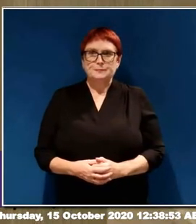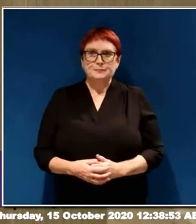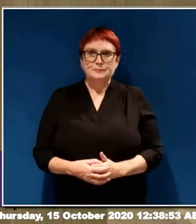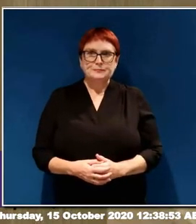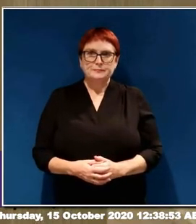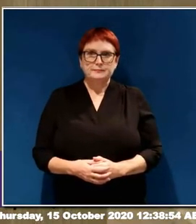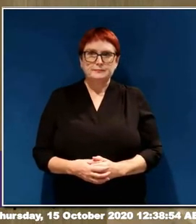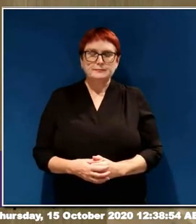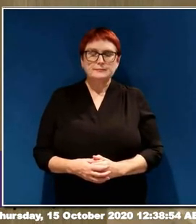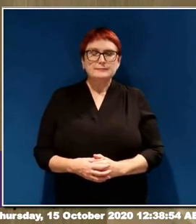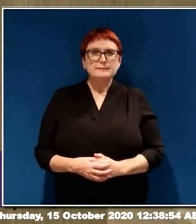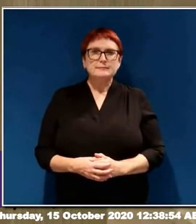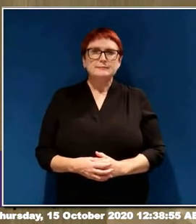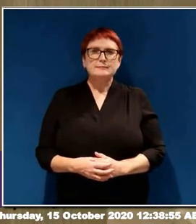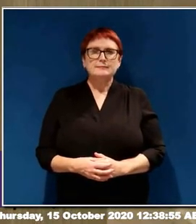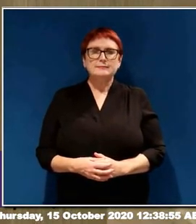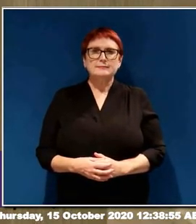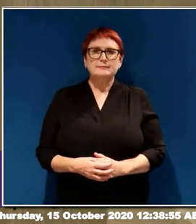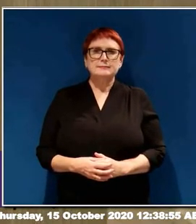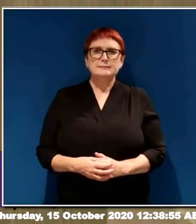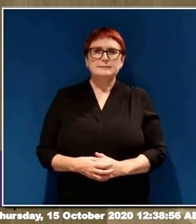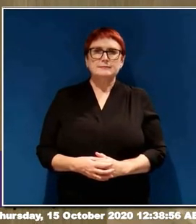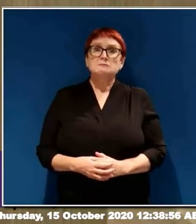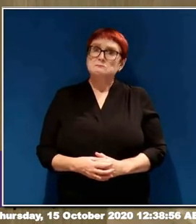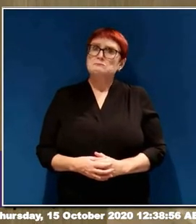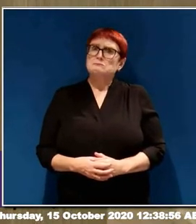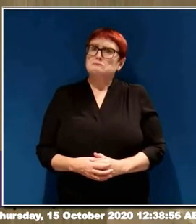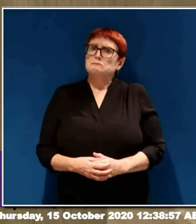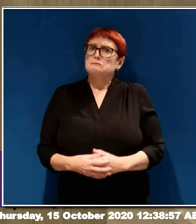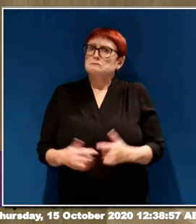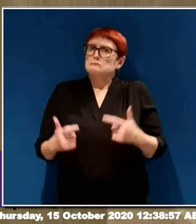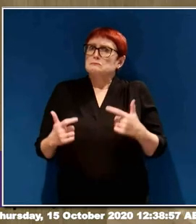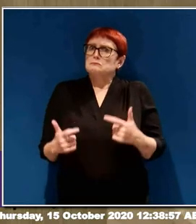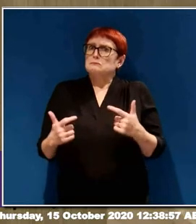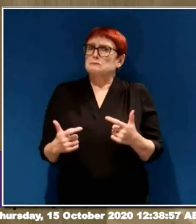Well, there are quite a few, but are there enough? Possibly not.